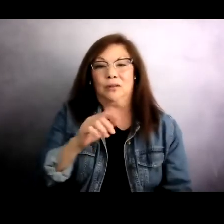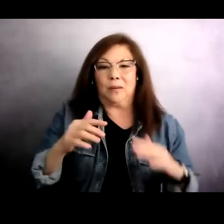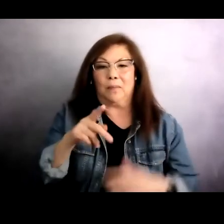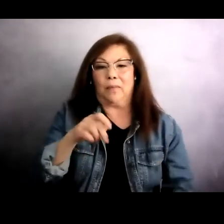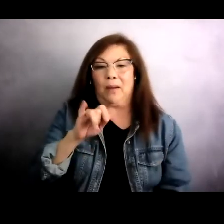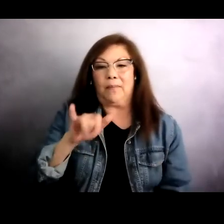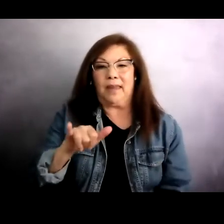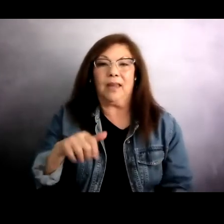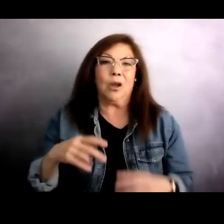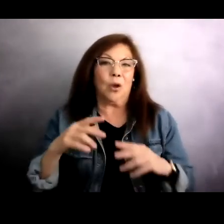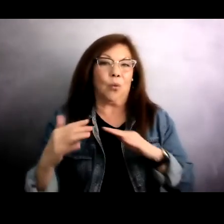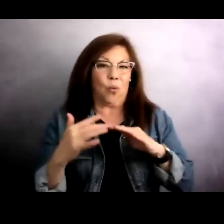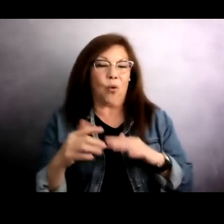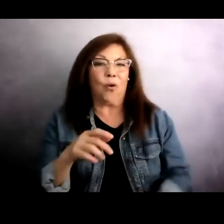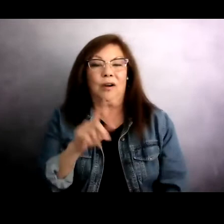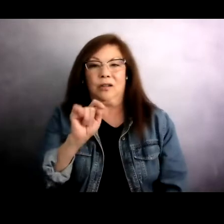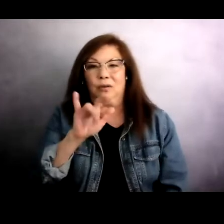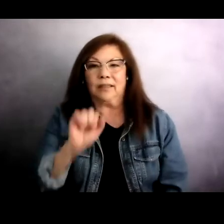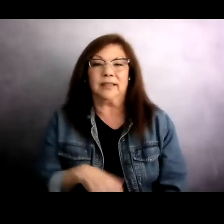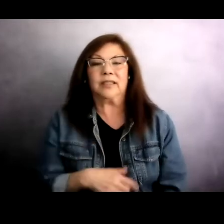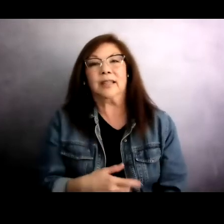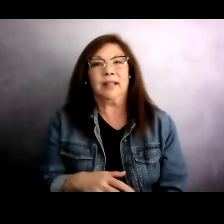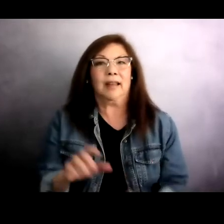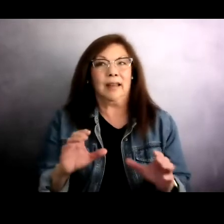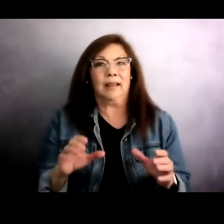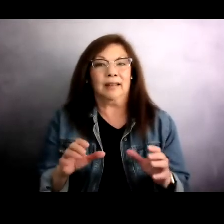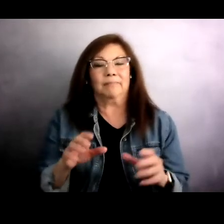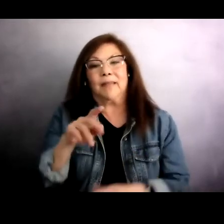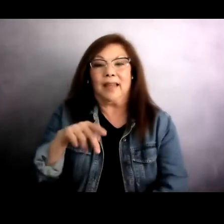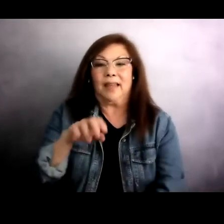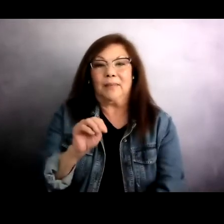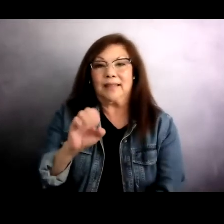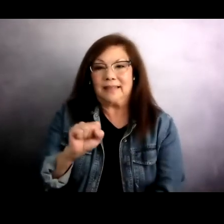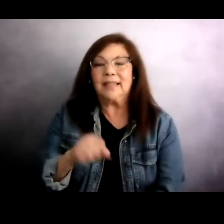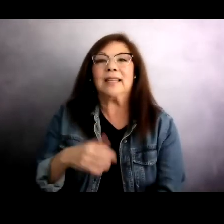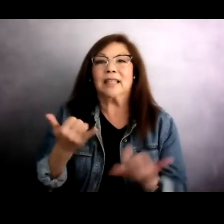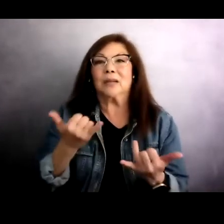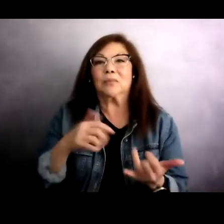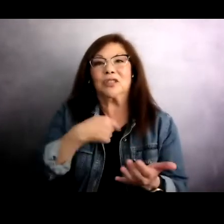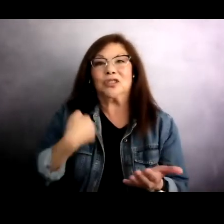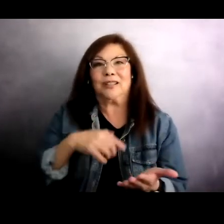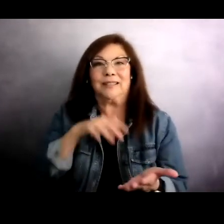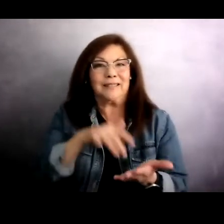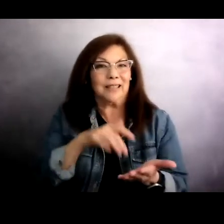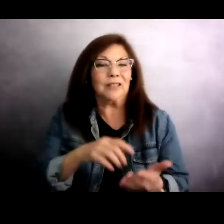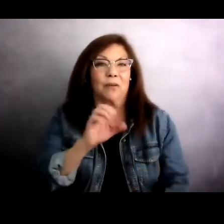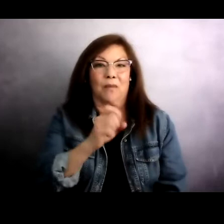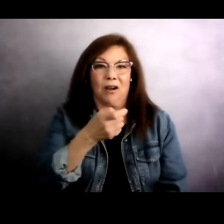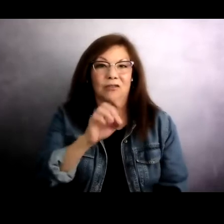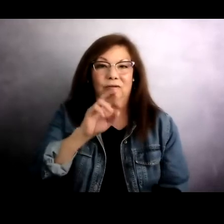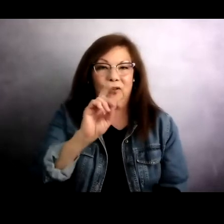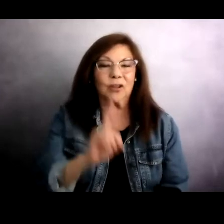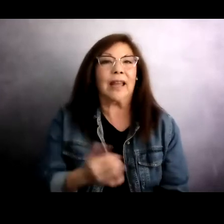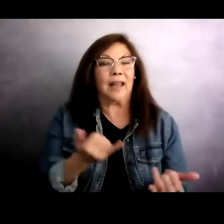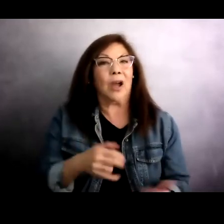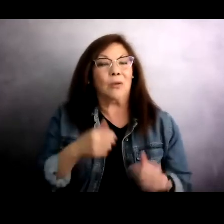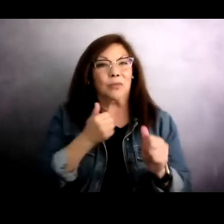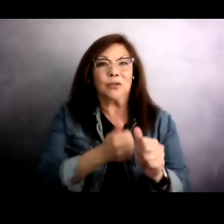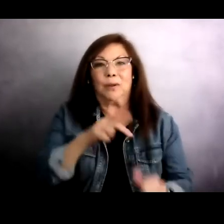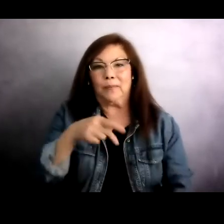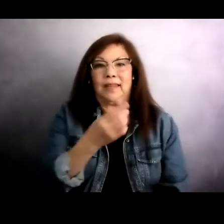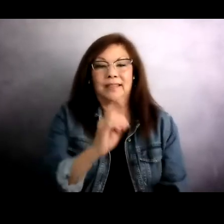She is Chinese essays from Oxford, she is now pursuing a PhD in East Asian language